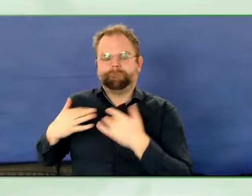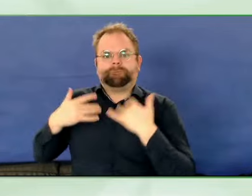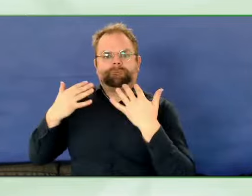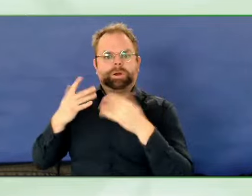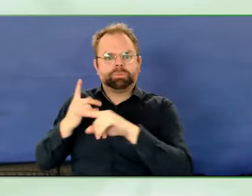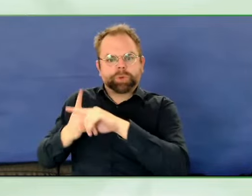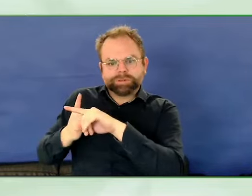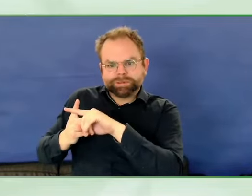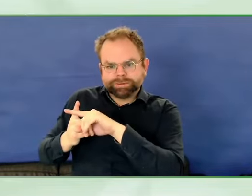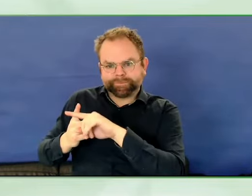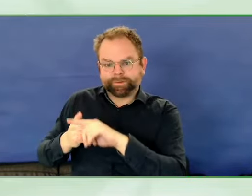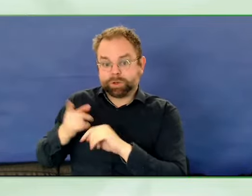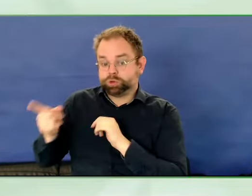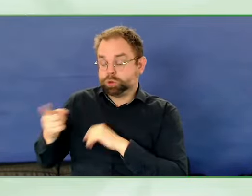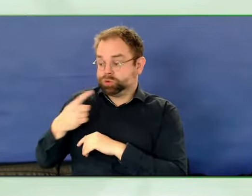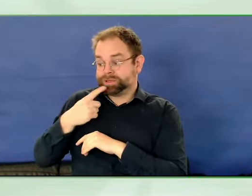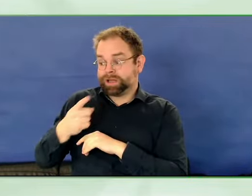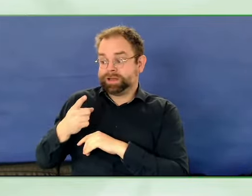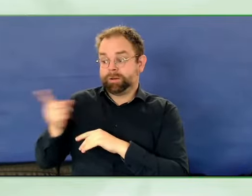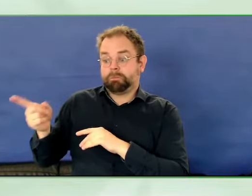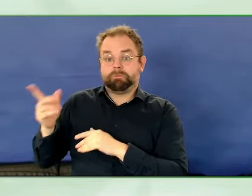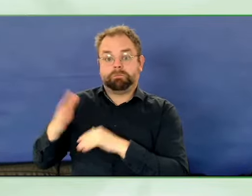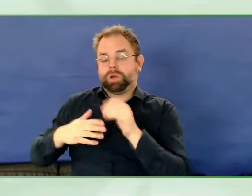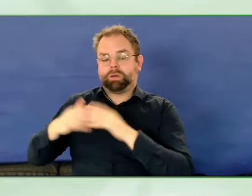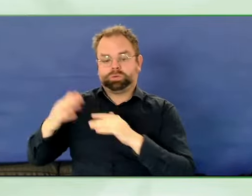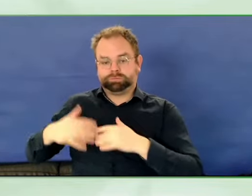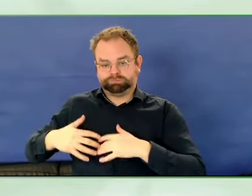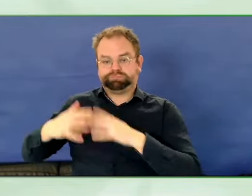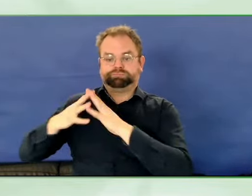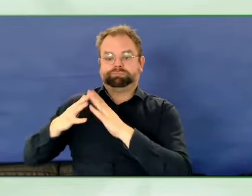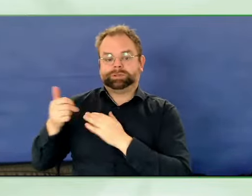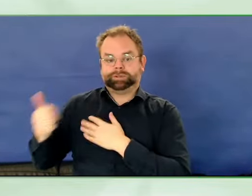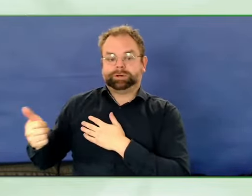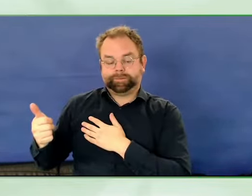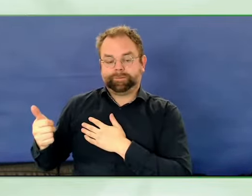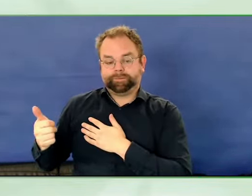you are in an entrepreneur or large business, use your own product.